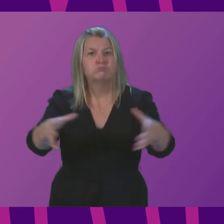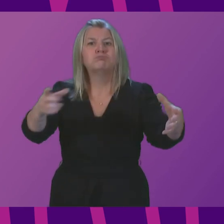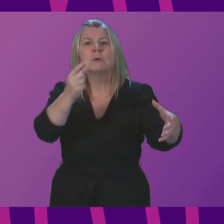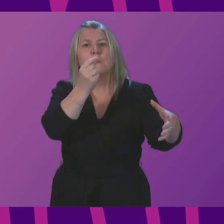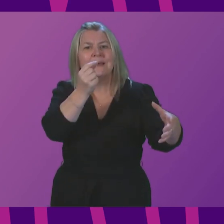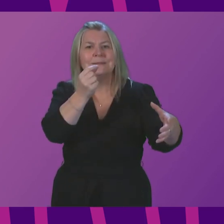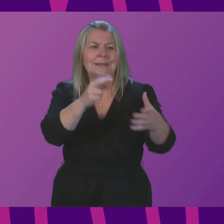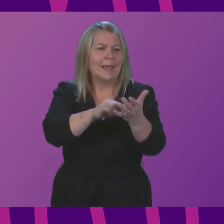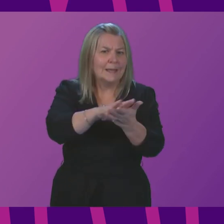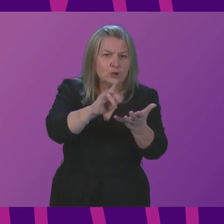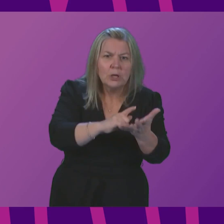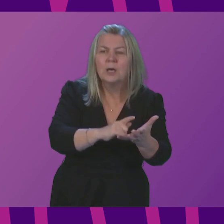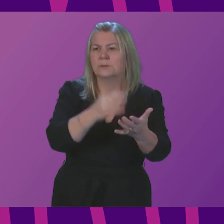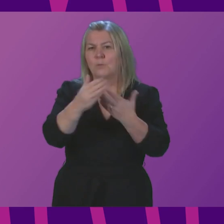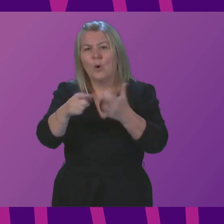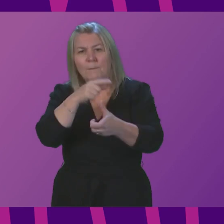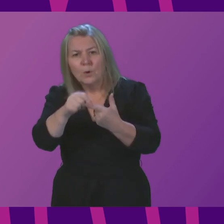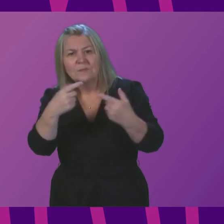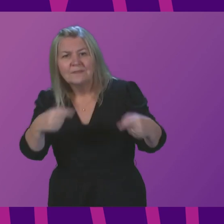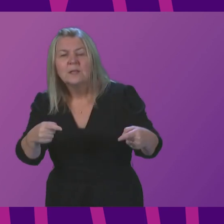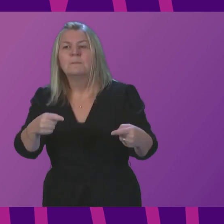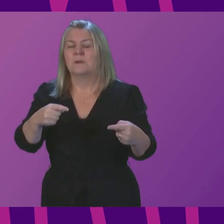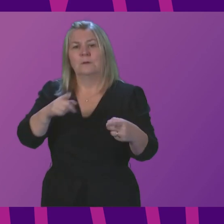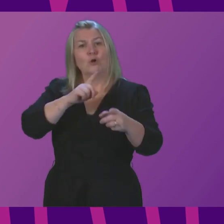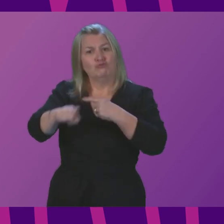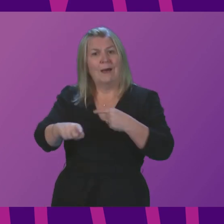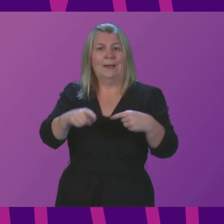that more appointments are available and we can start to tackle the backlog in waiting